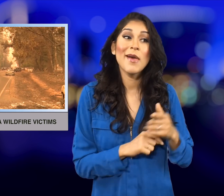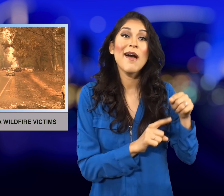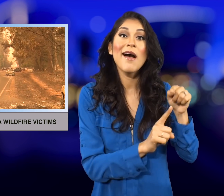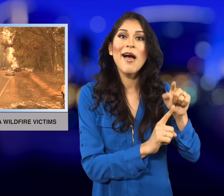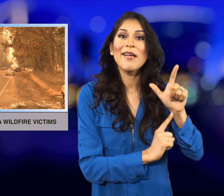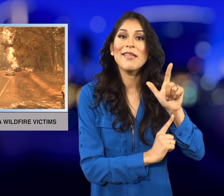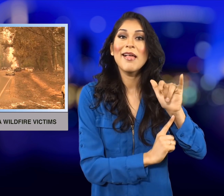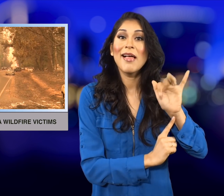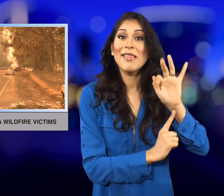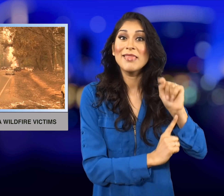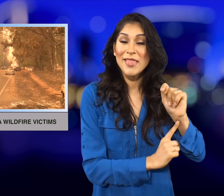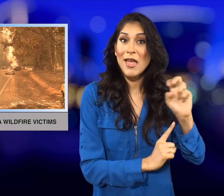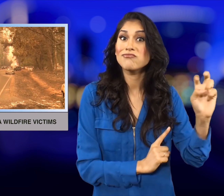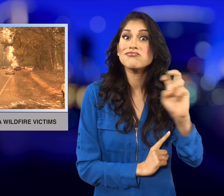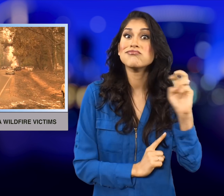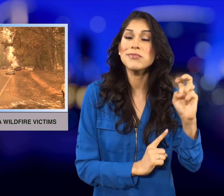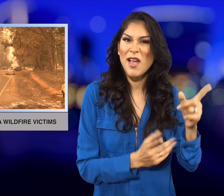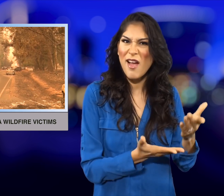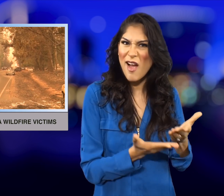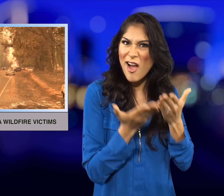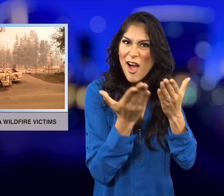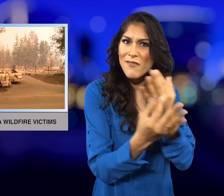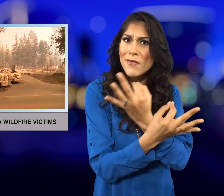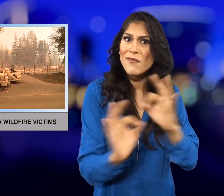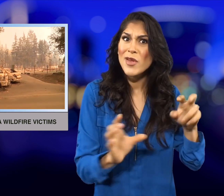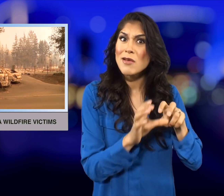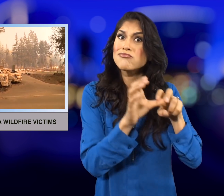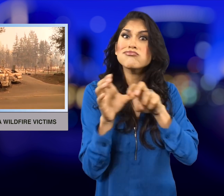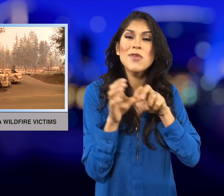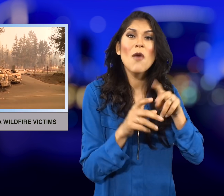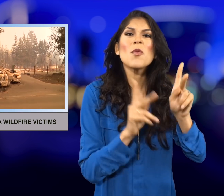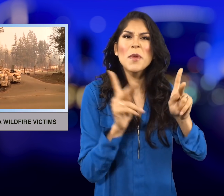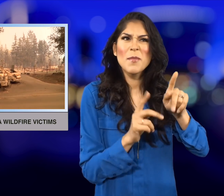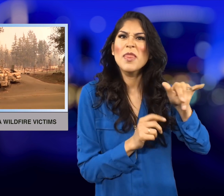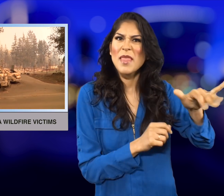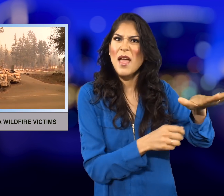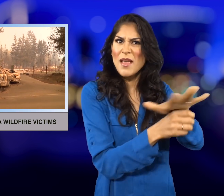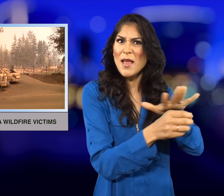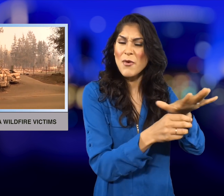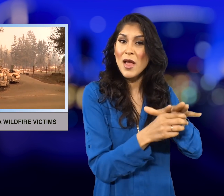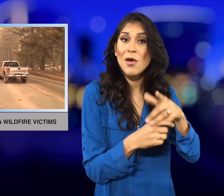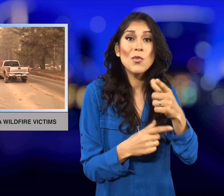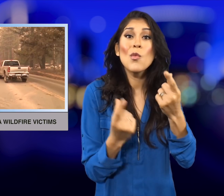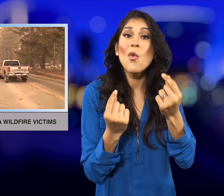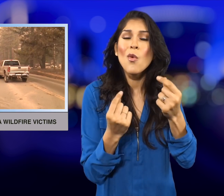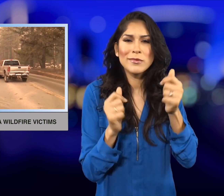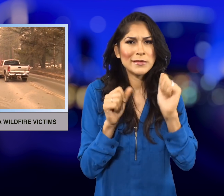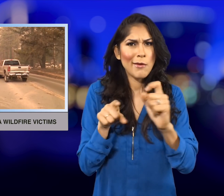Lyft is offering free rides to people in the areas.